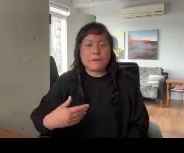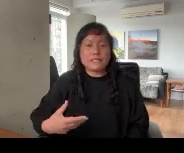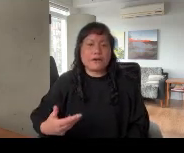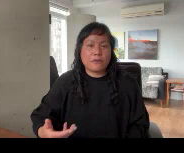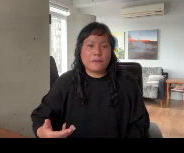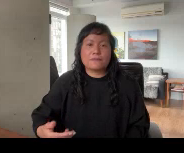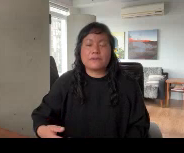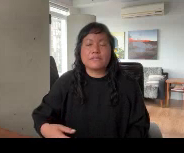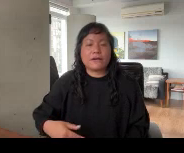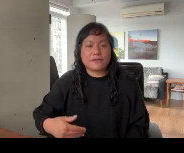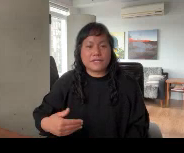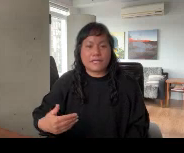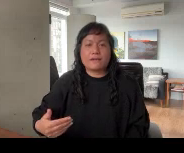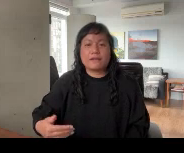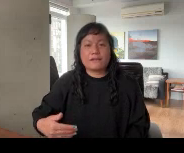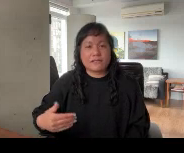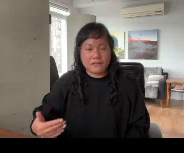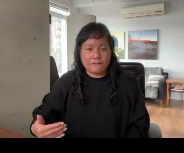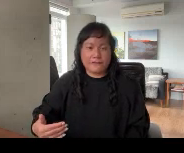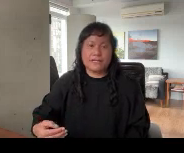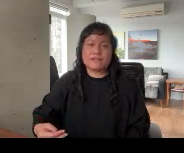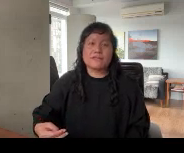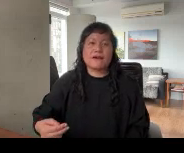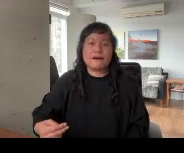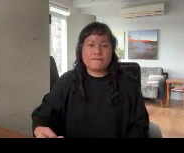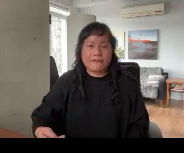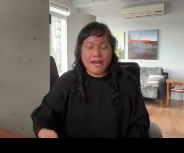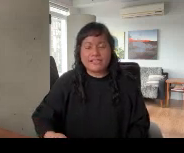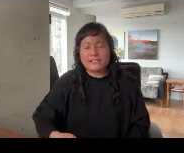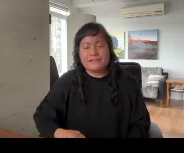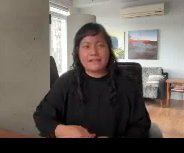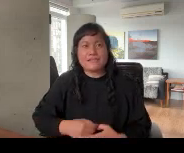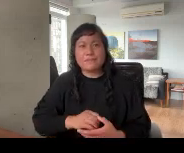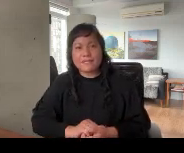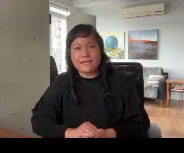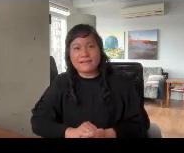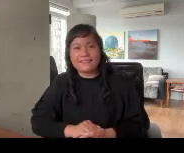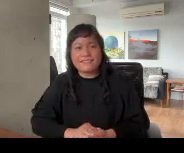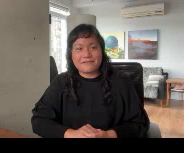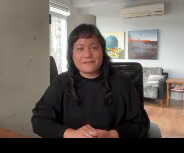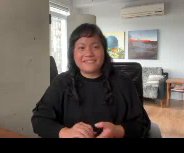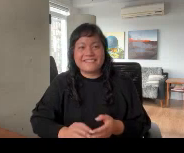we must help people to understand the significance of their actions, and that's a particularly